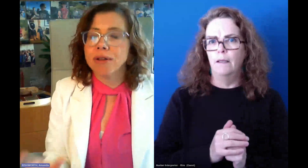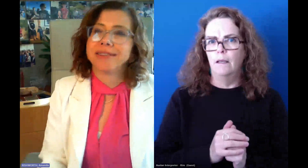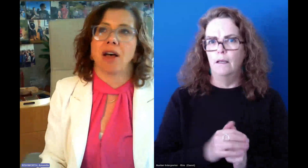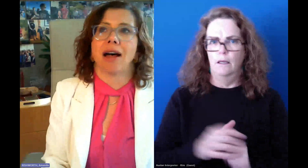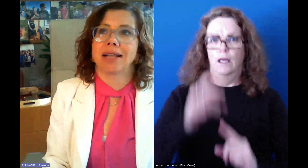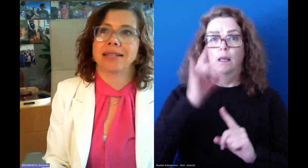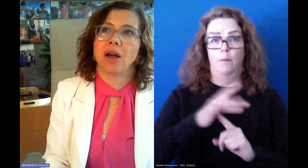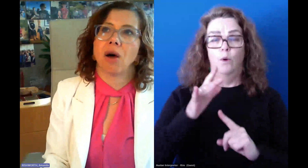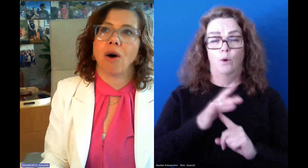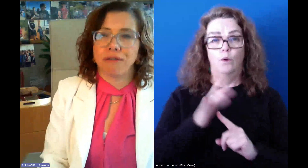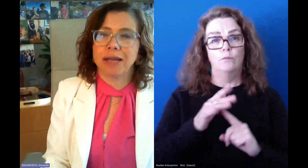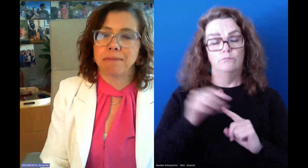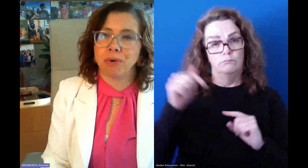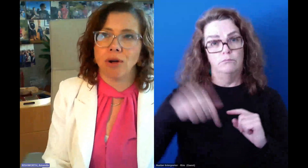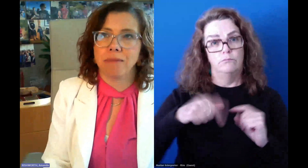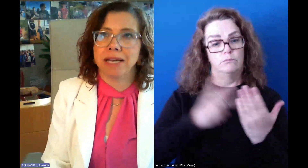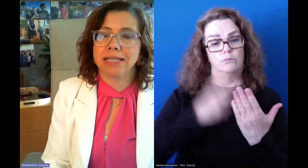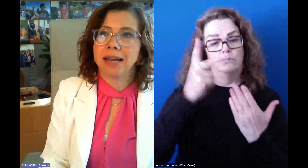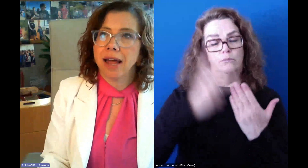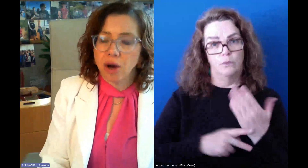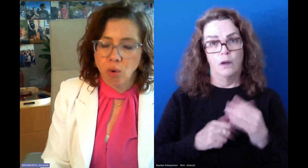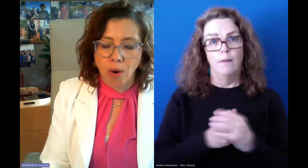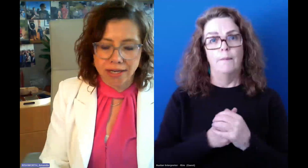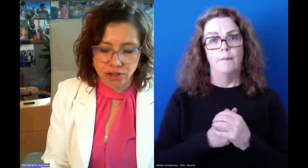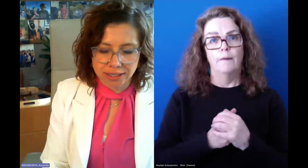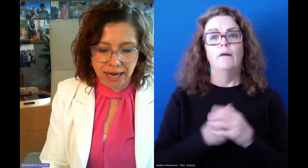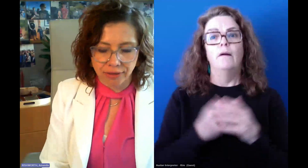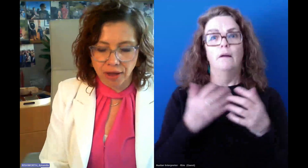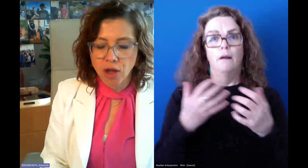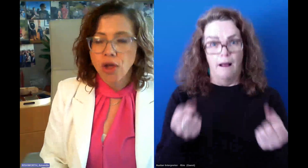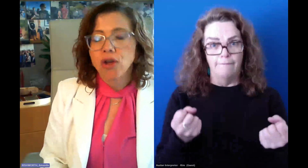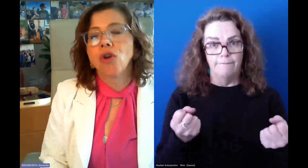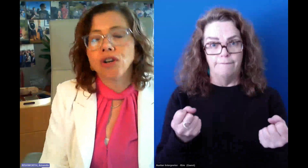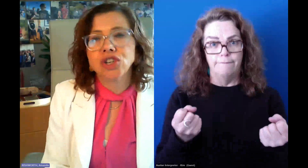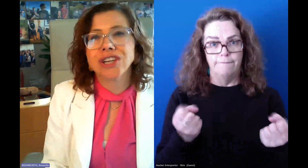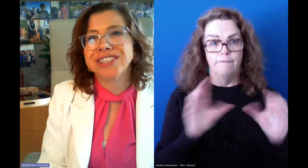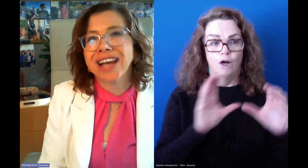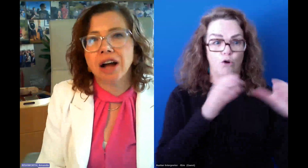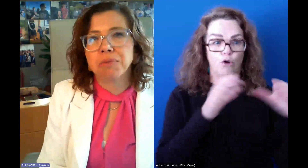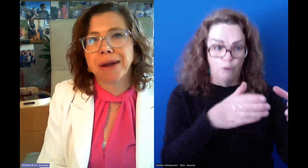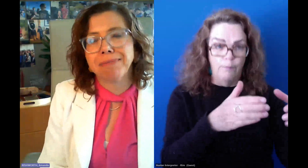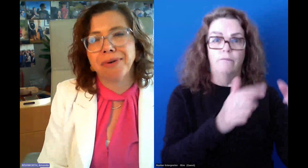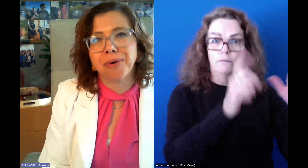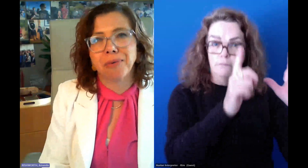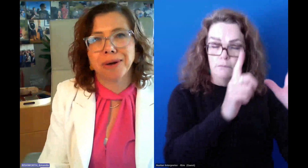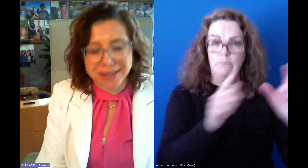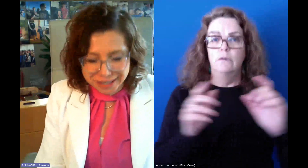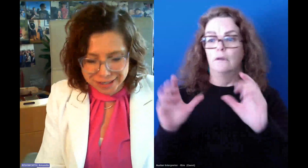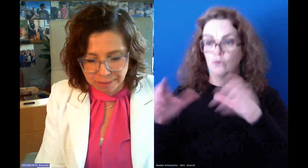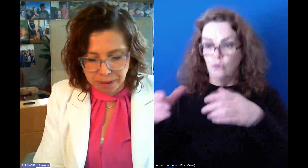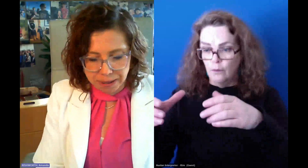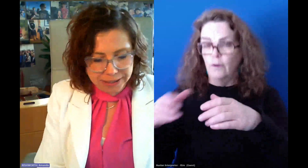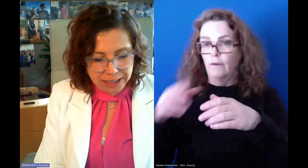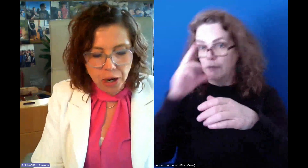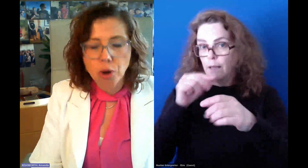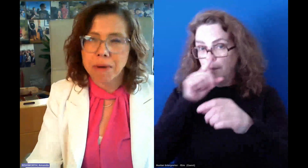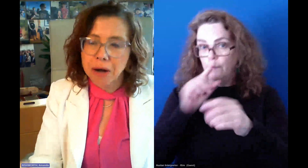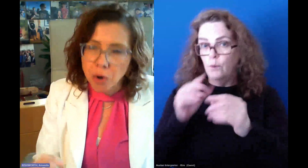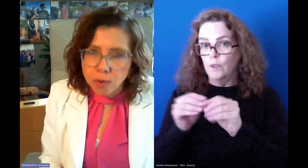both sides of the employment equation together not just young people with a disability but it